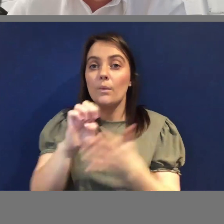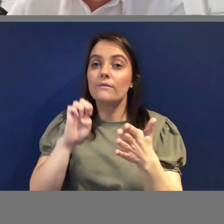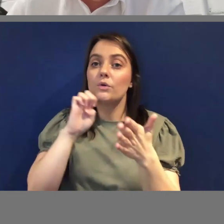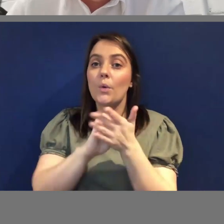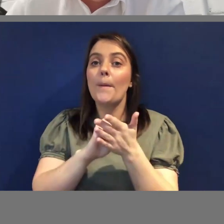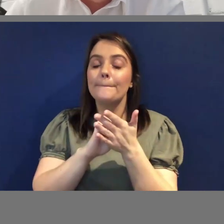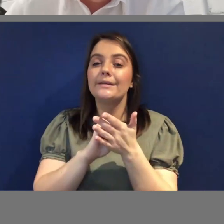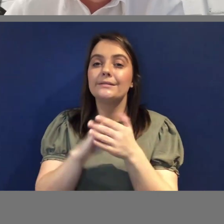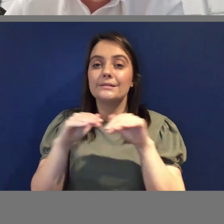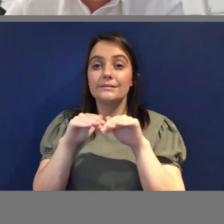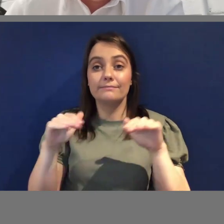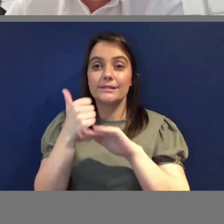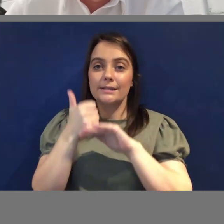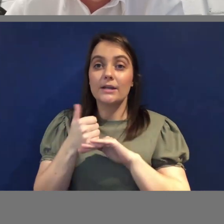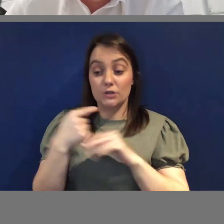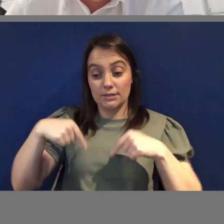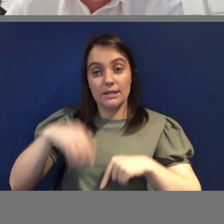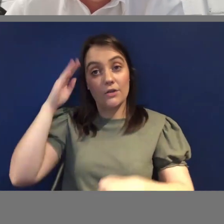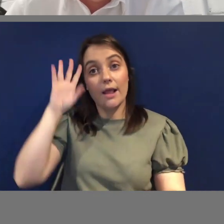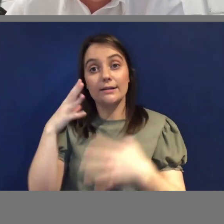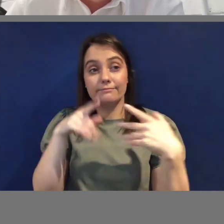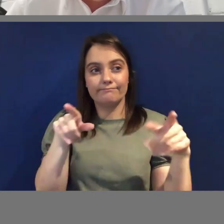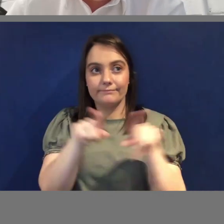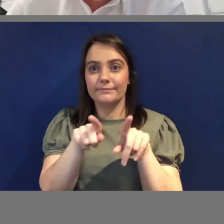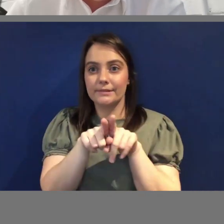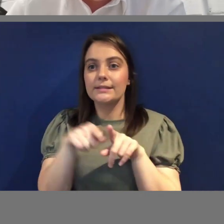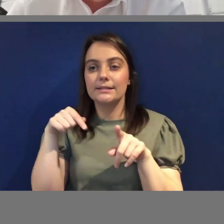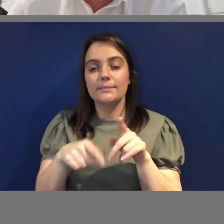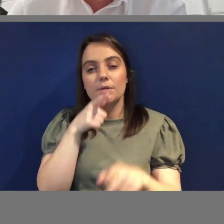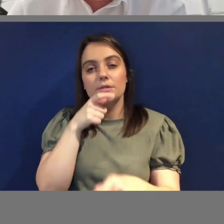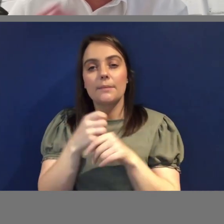which has been adopted in Ireland and that talks about emergency exit doors and it makes reference